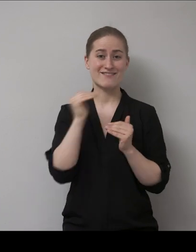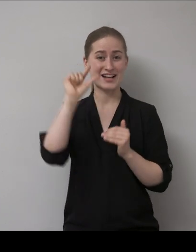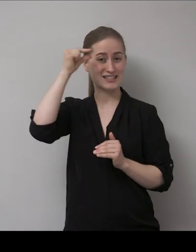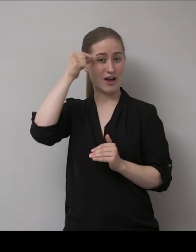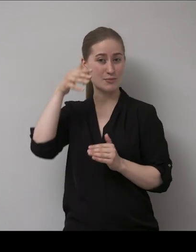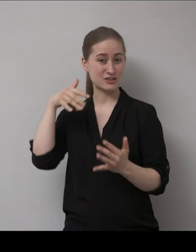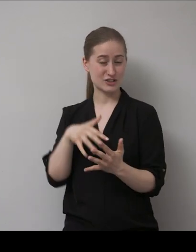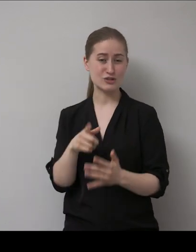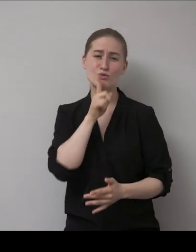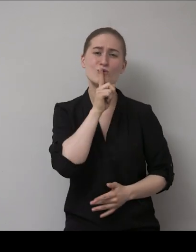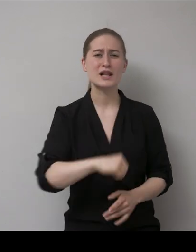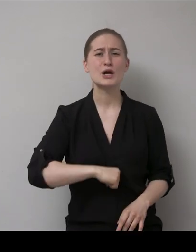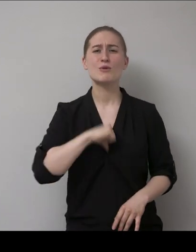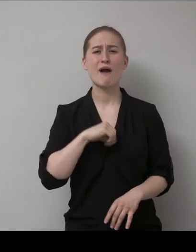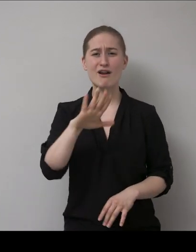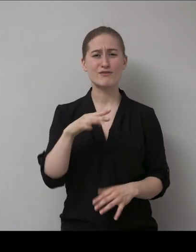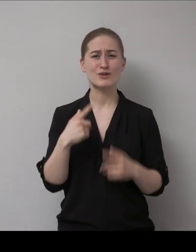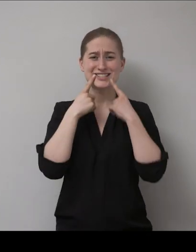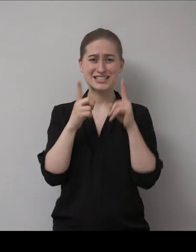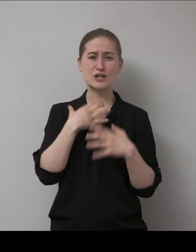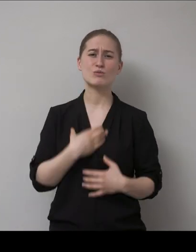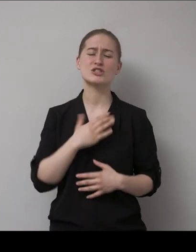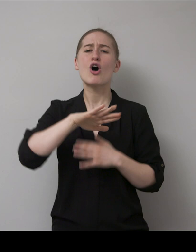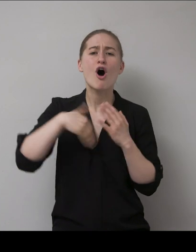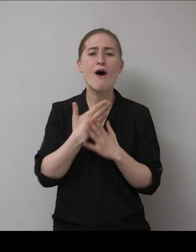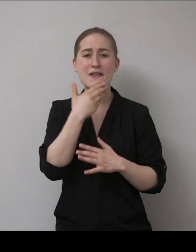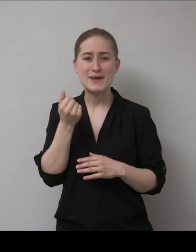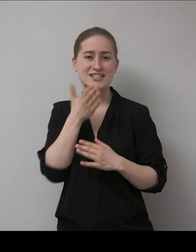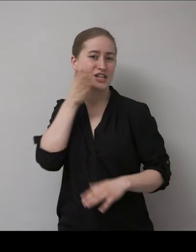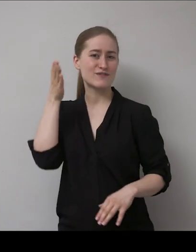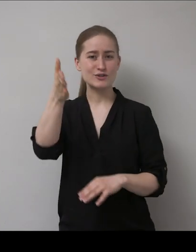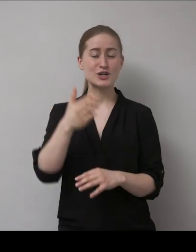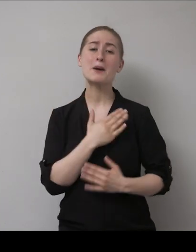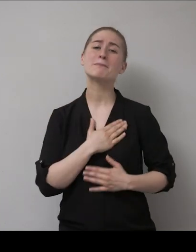We're really proud of your success, and wish all of you the best in the future. Please stay in touch.